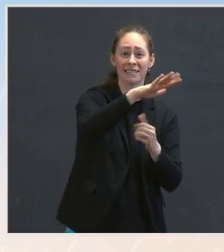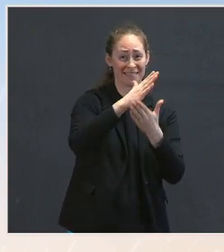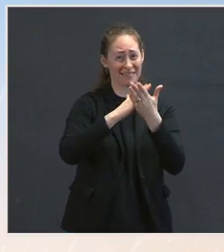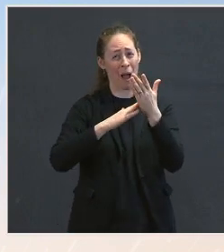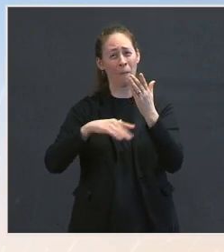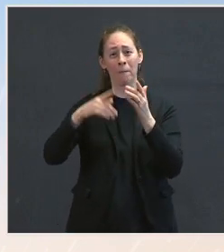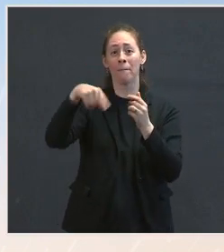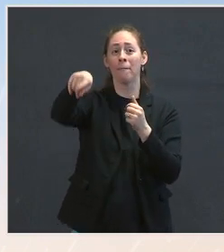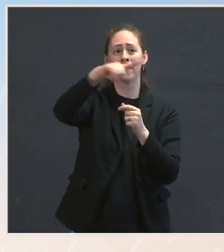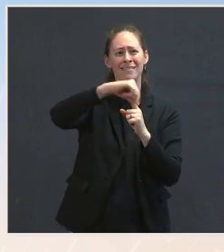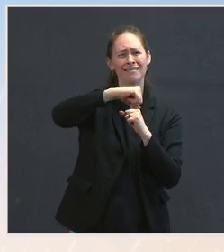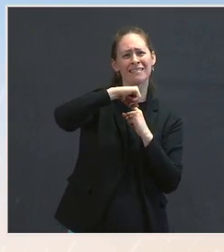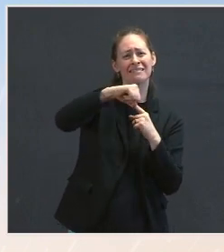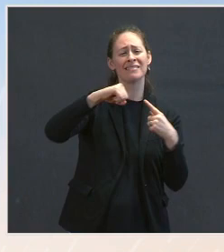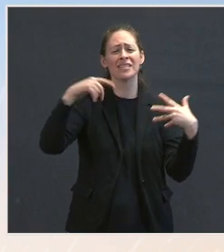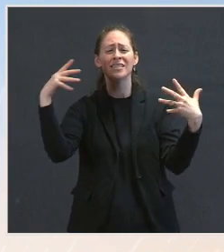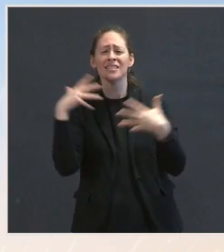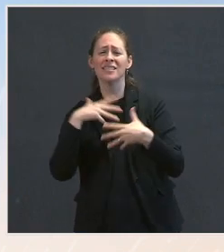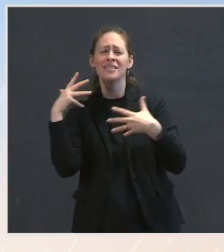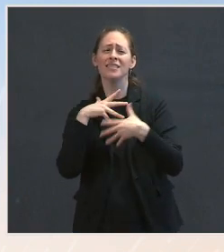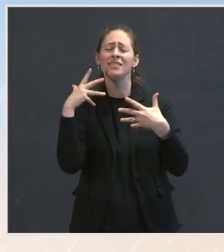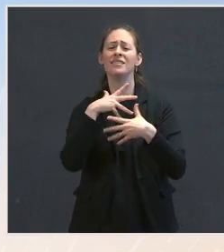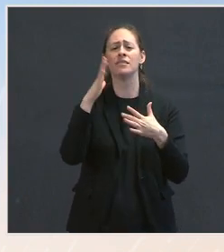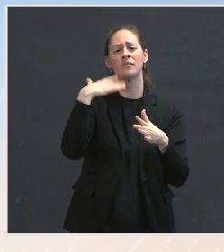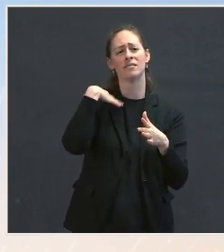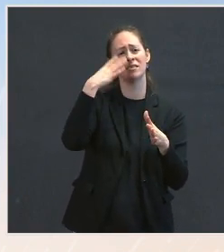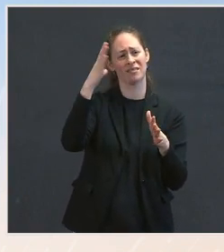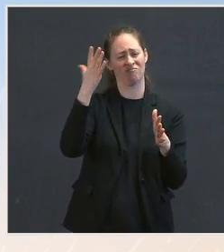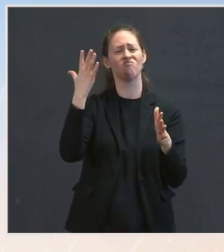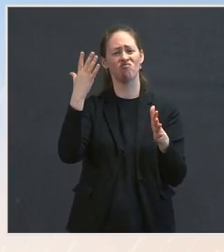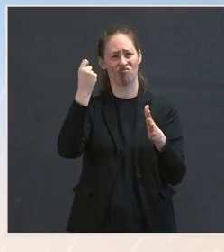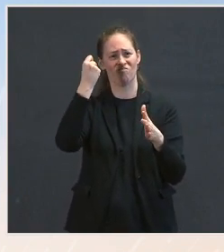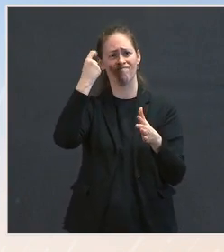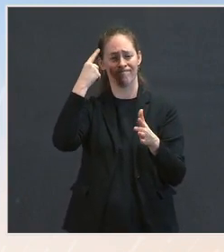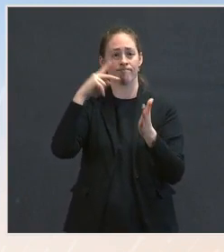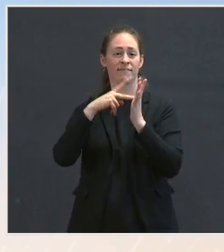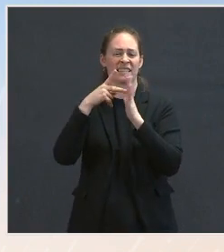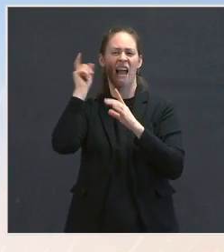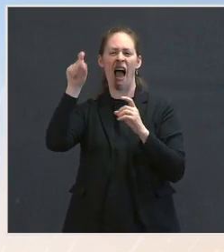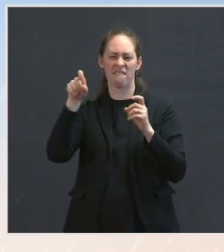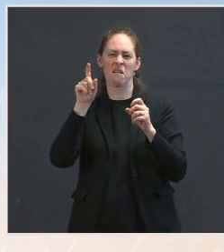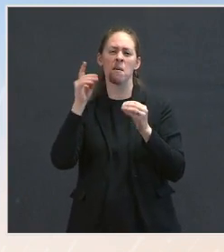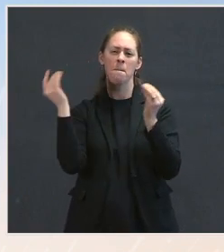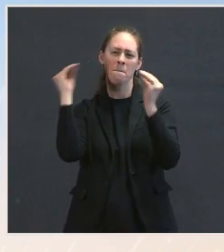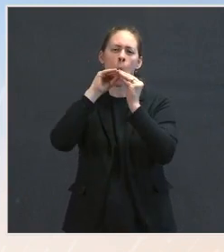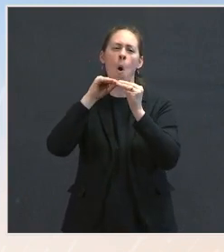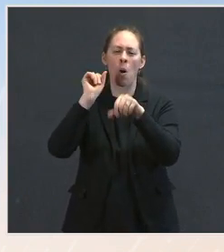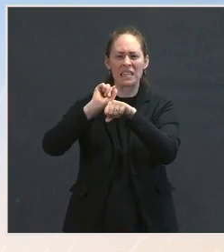So, of course, he feels that there is more that needs to be done and that there's more that, across his team,